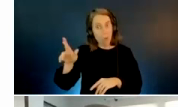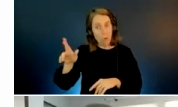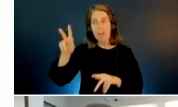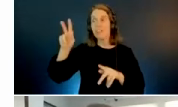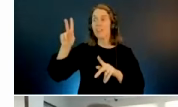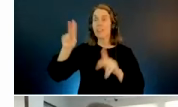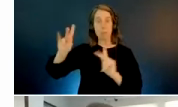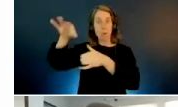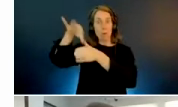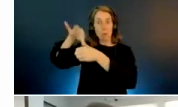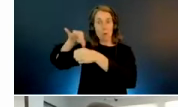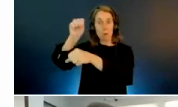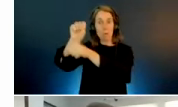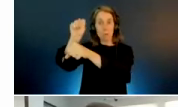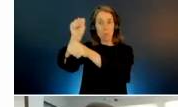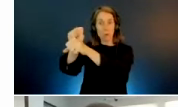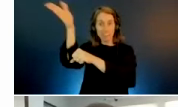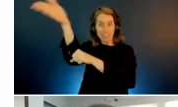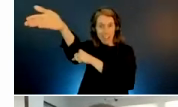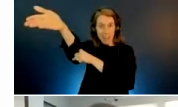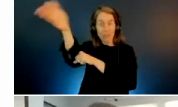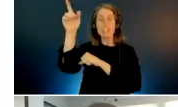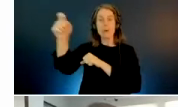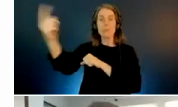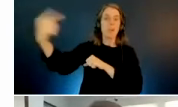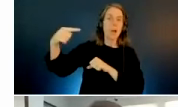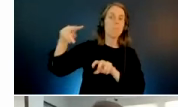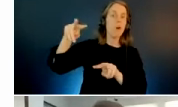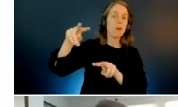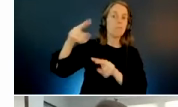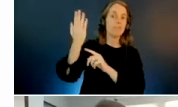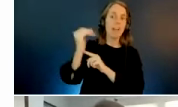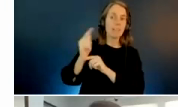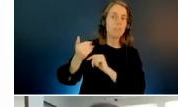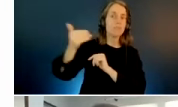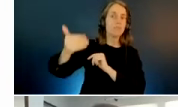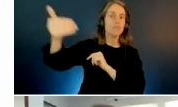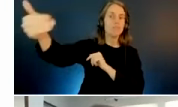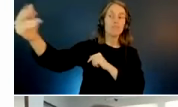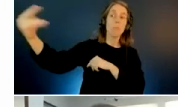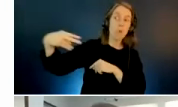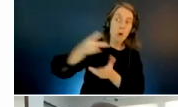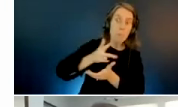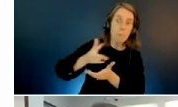always happen um in a perfect world it would it does not always happen especially when um